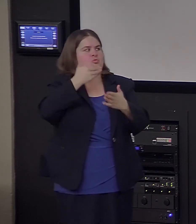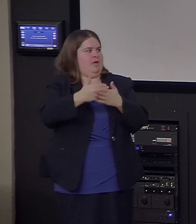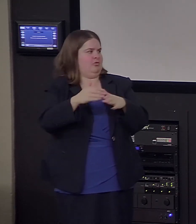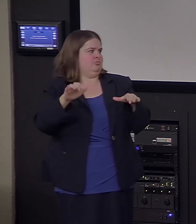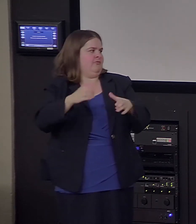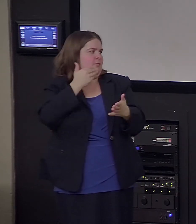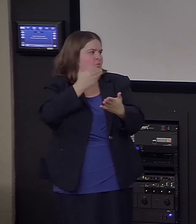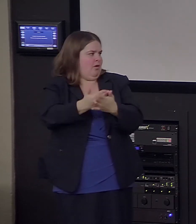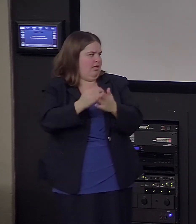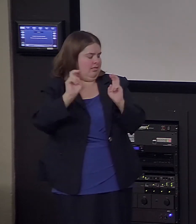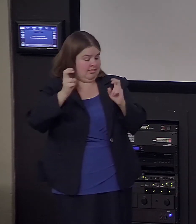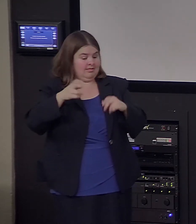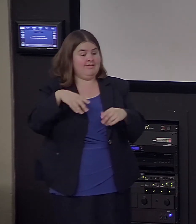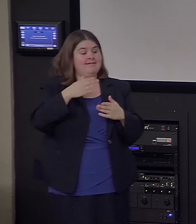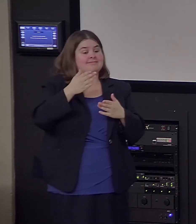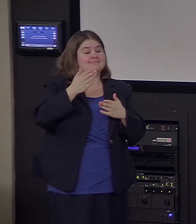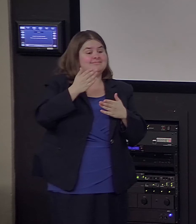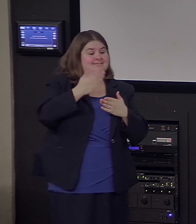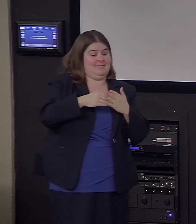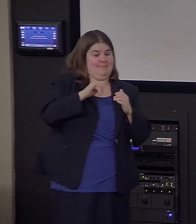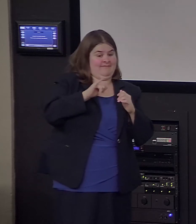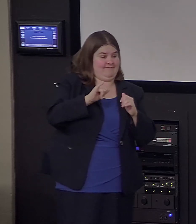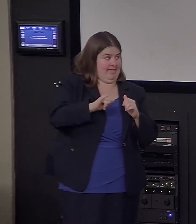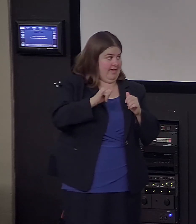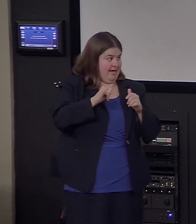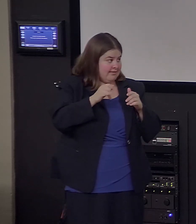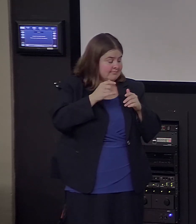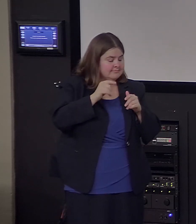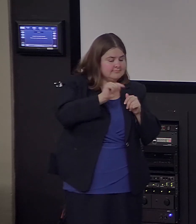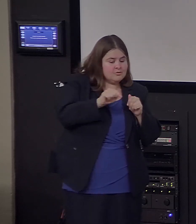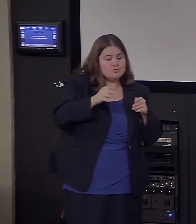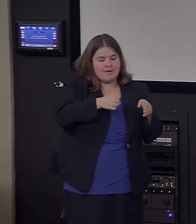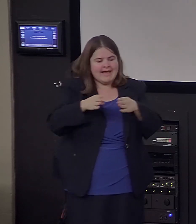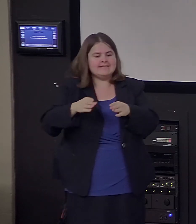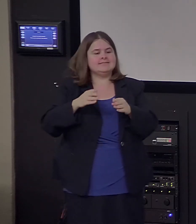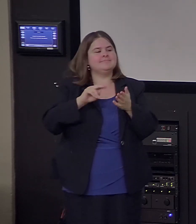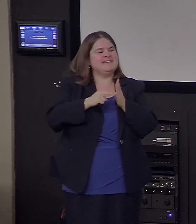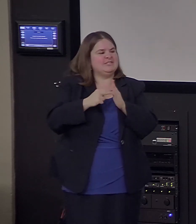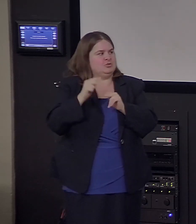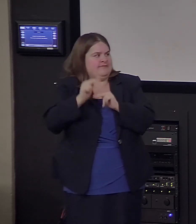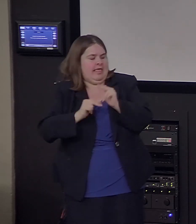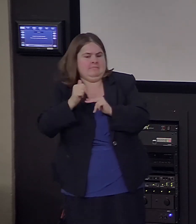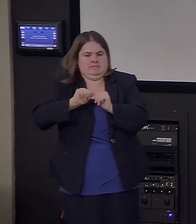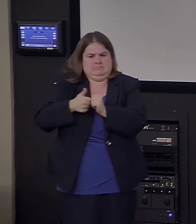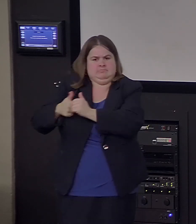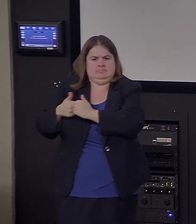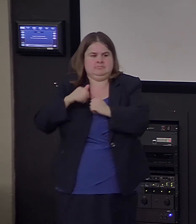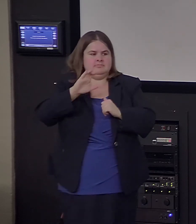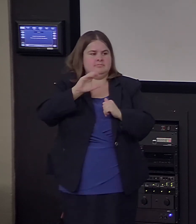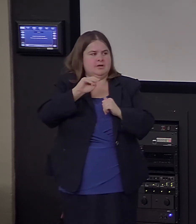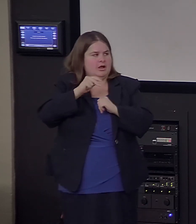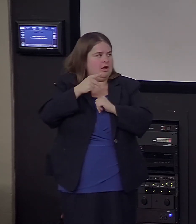Some of those avenues involve compensation sayings or development of the compensatory circuits.